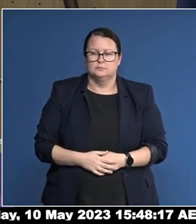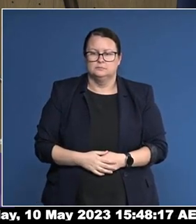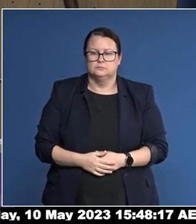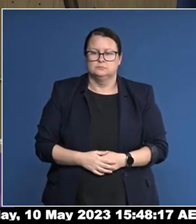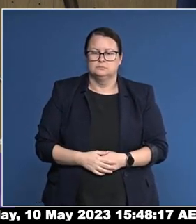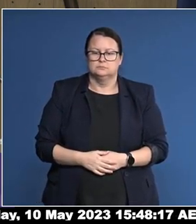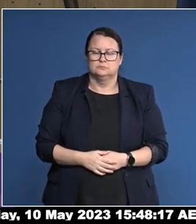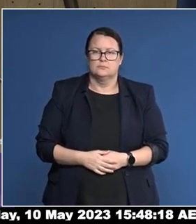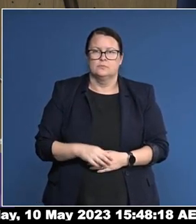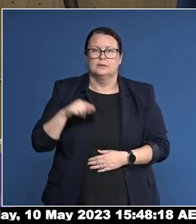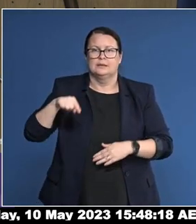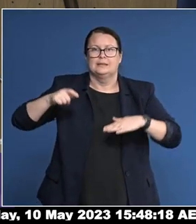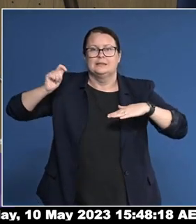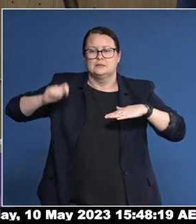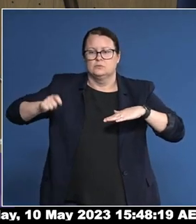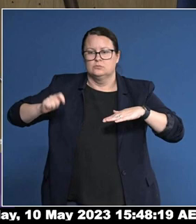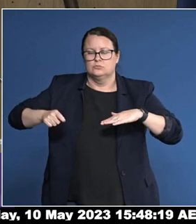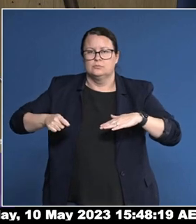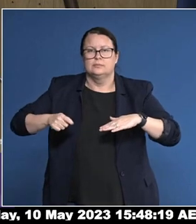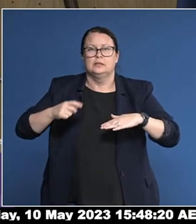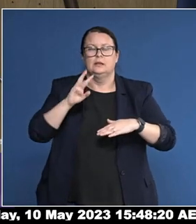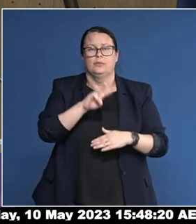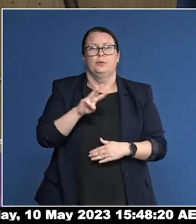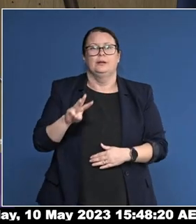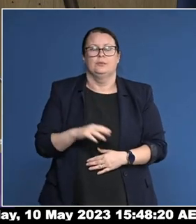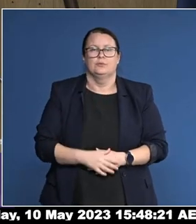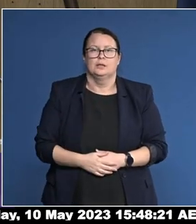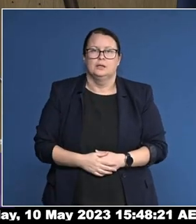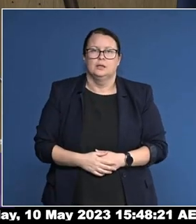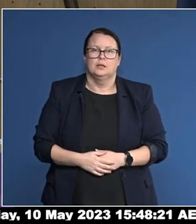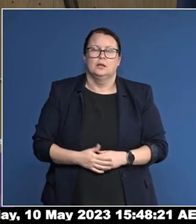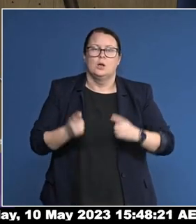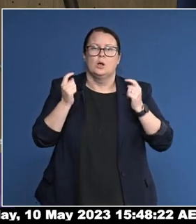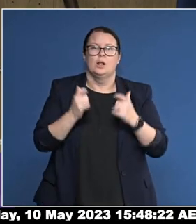hearing, Public hearing 33, by early September 2023.